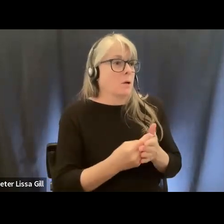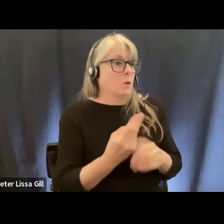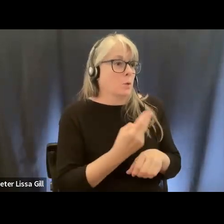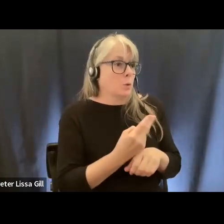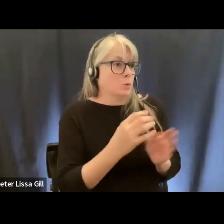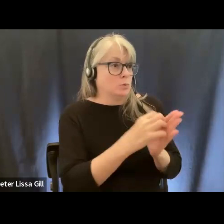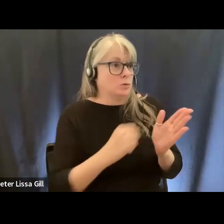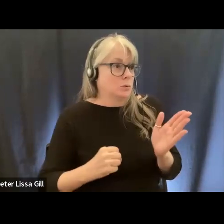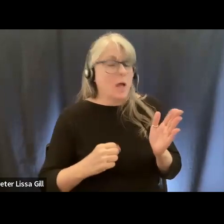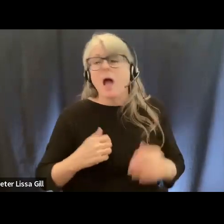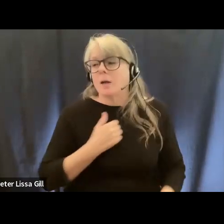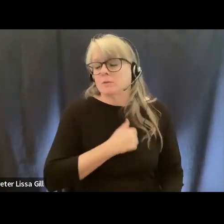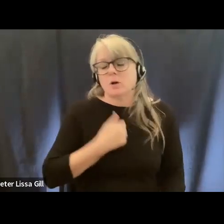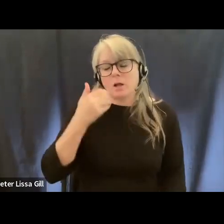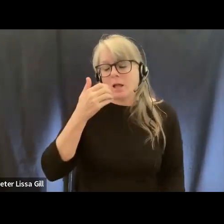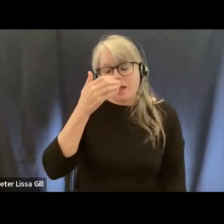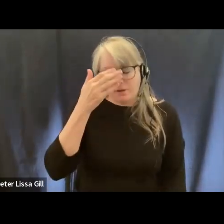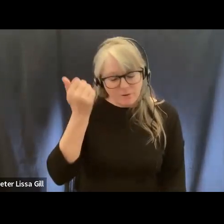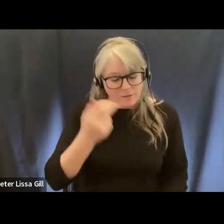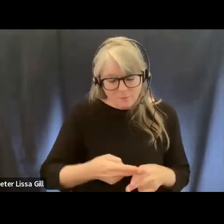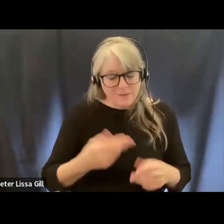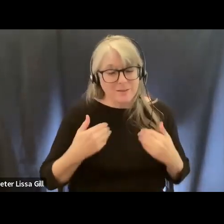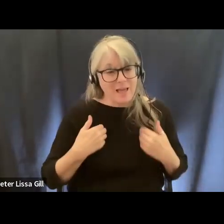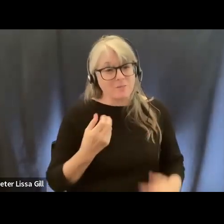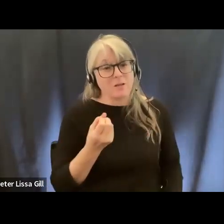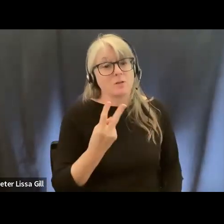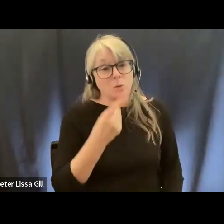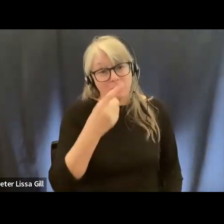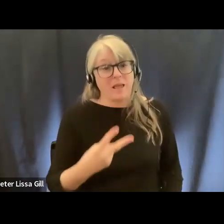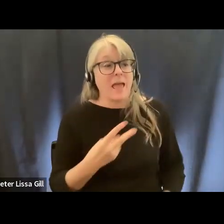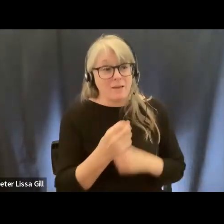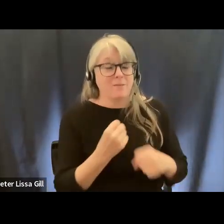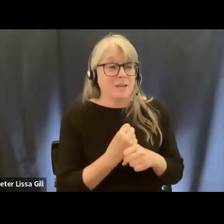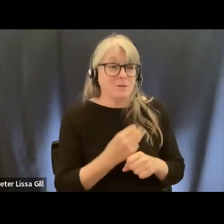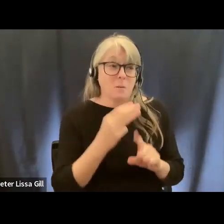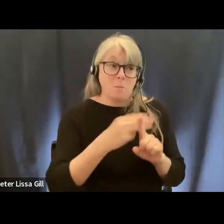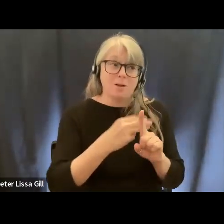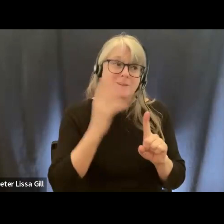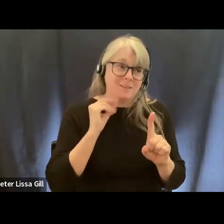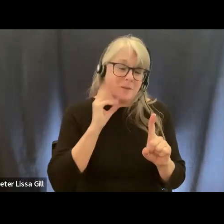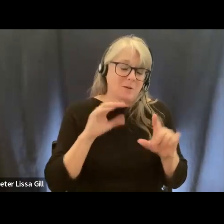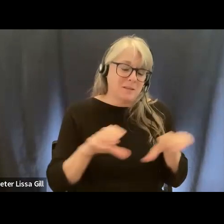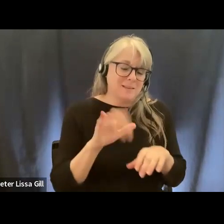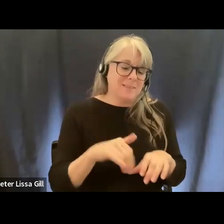I'm sorry, I forgot to mention I have 12 and a half years and mortgage experience. That's what I did before I became a real estate agent.